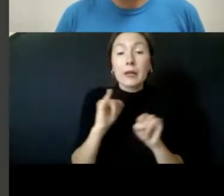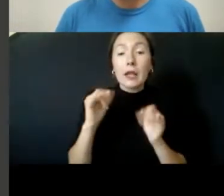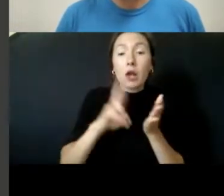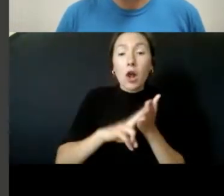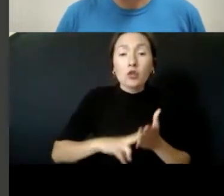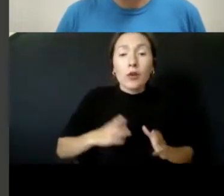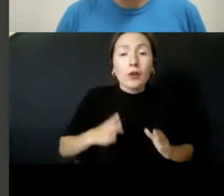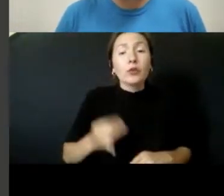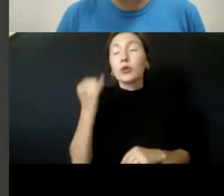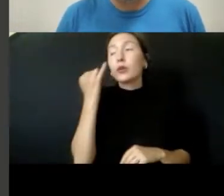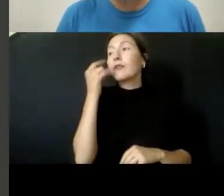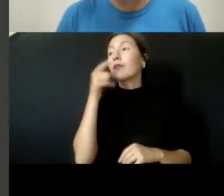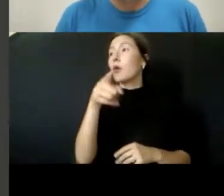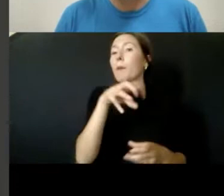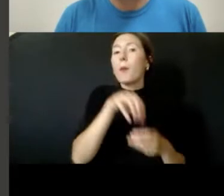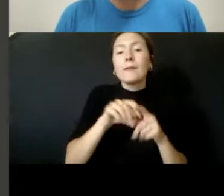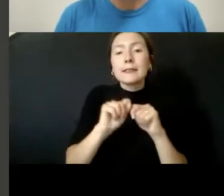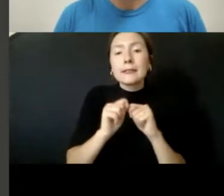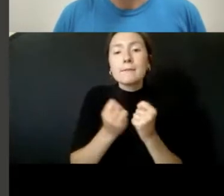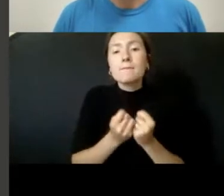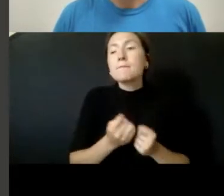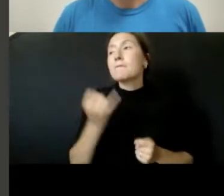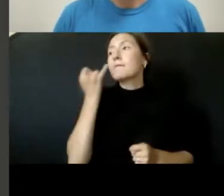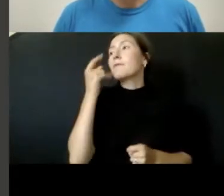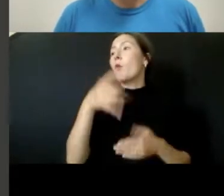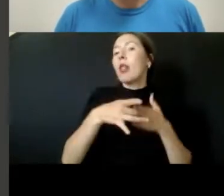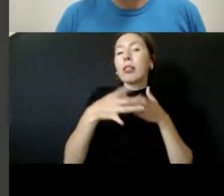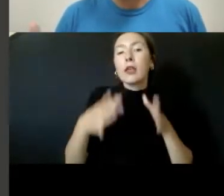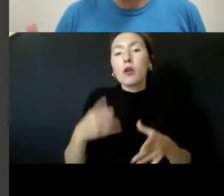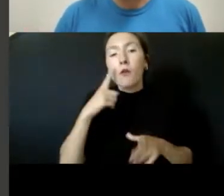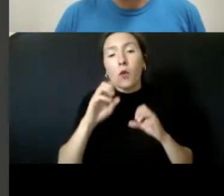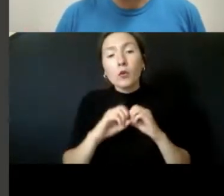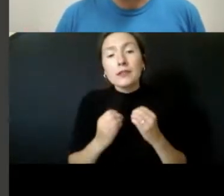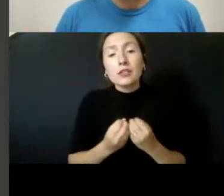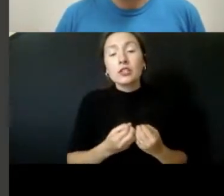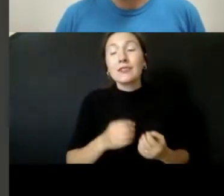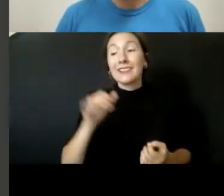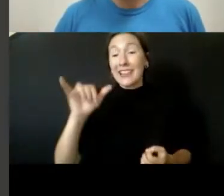a leader and that's something you can start right now it doesn't you can start with five right so